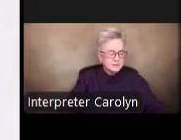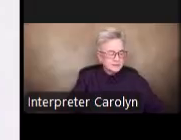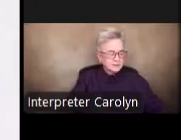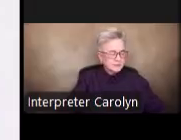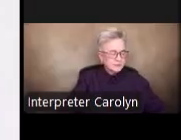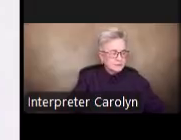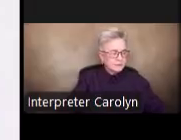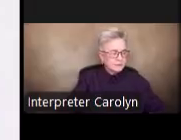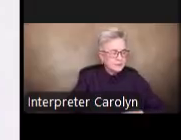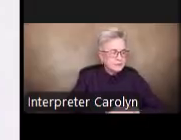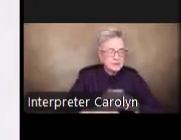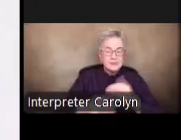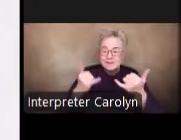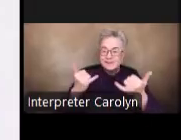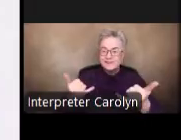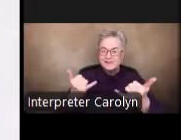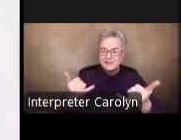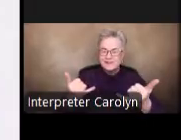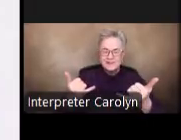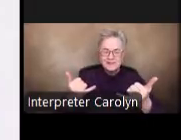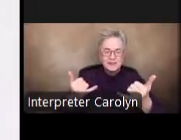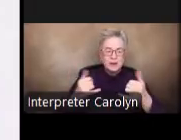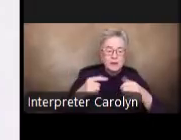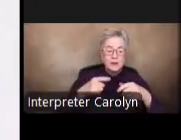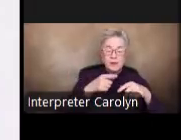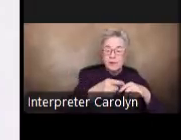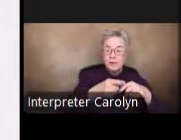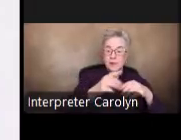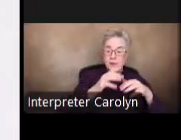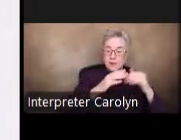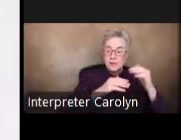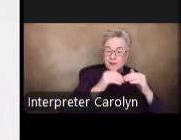And then we work on the weatherproofing or intelligibility.